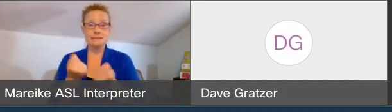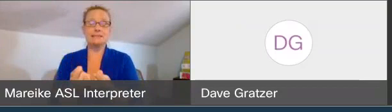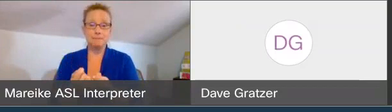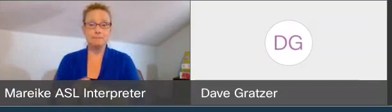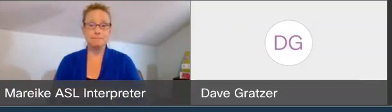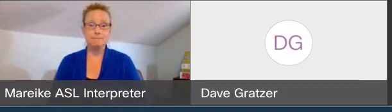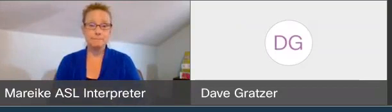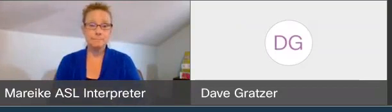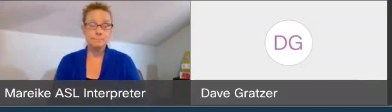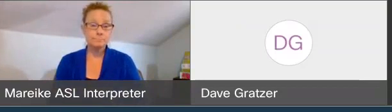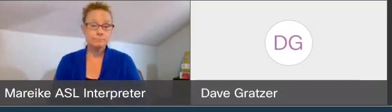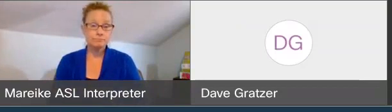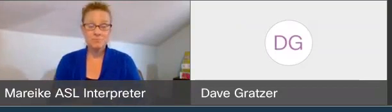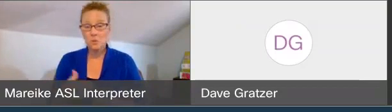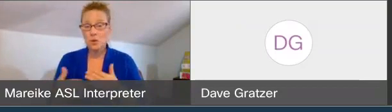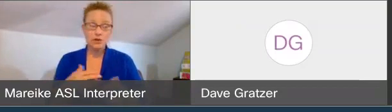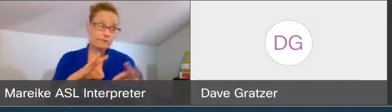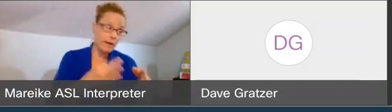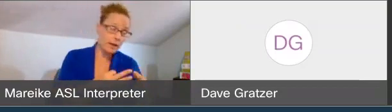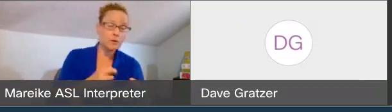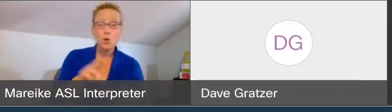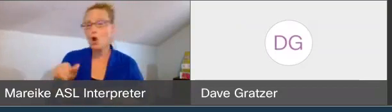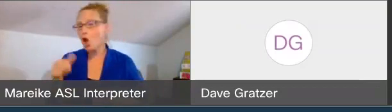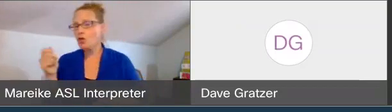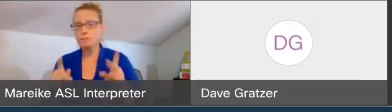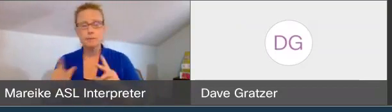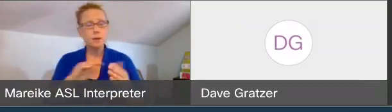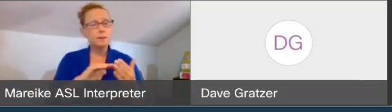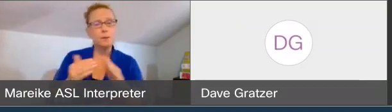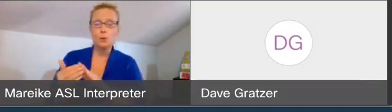whether it's a family member, but even others in the community that might be service providers